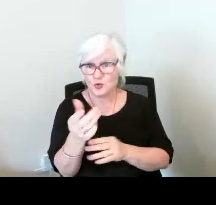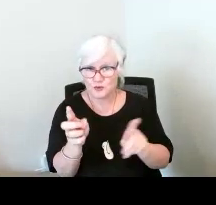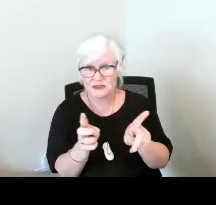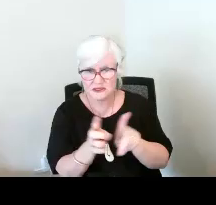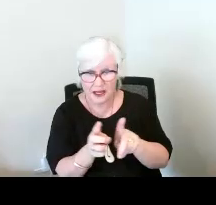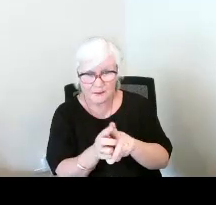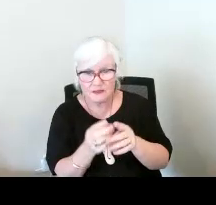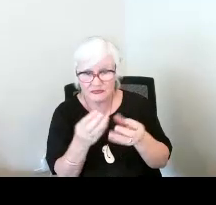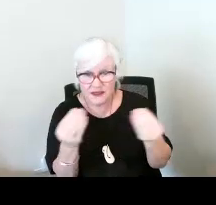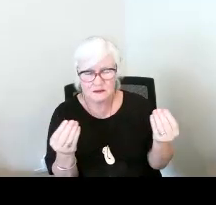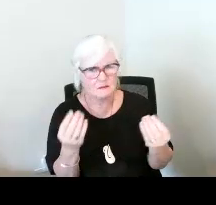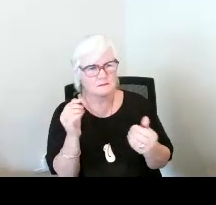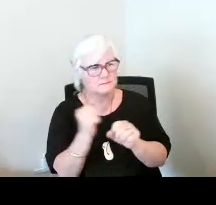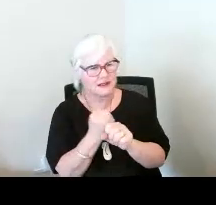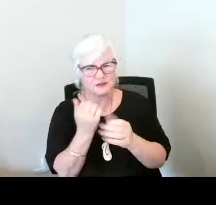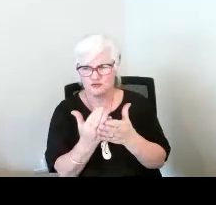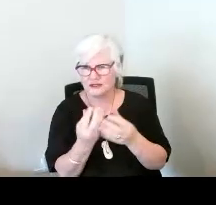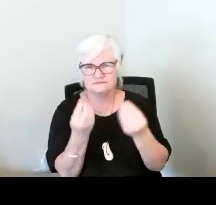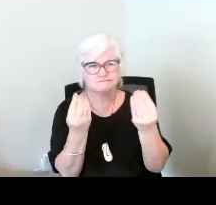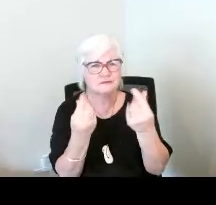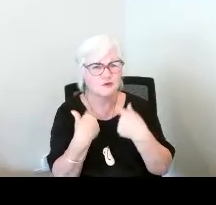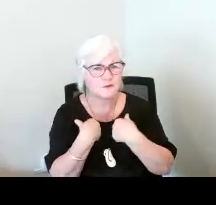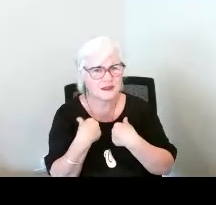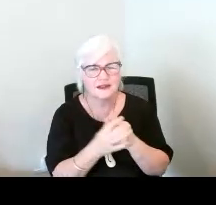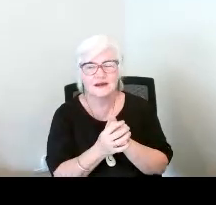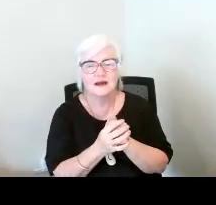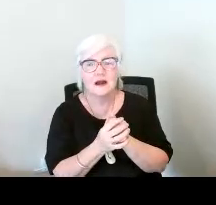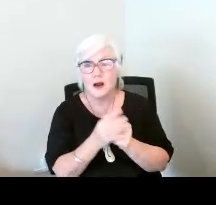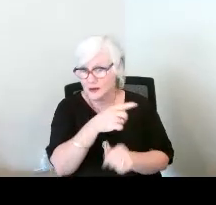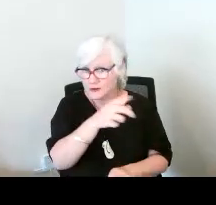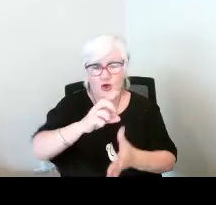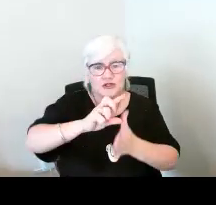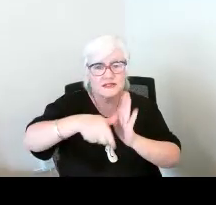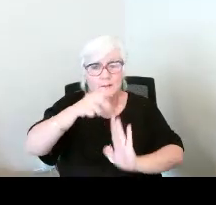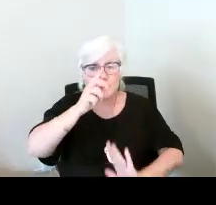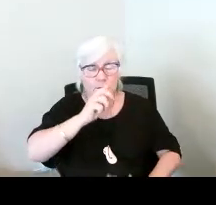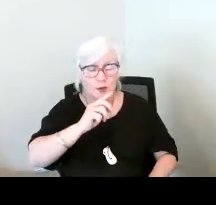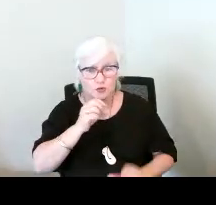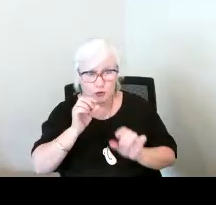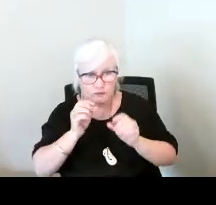it worthwhile. Being able to let disabled people know about courses that helps build confidence,